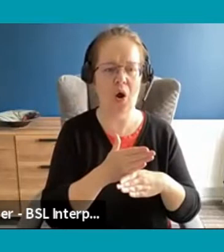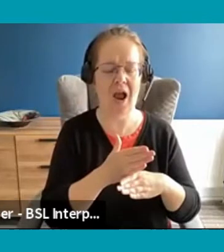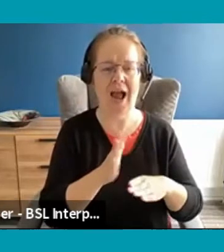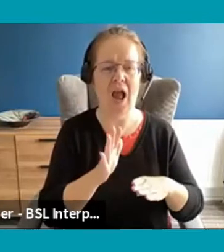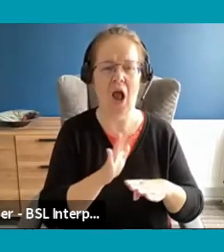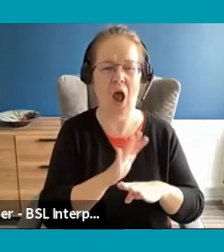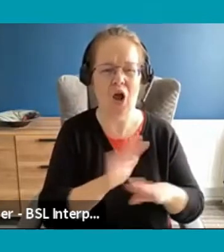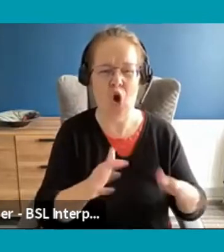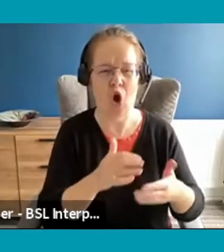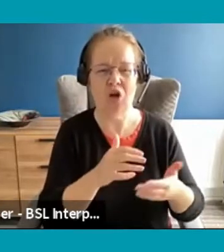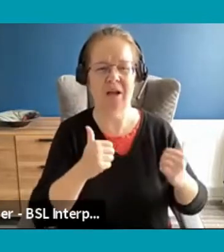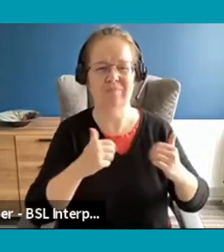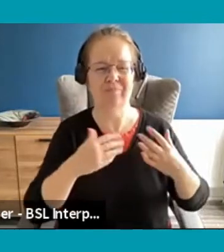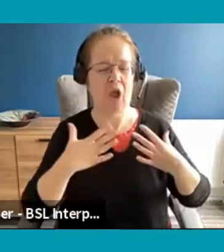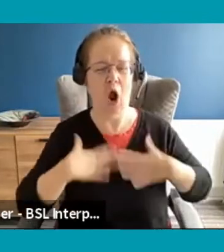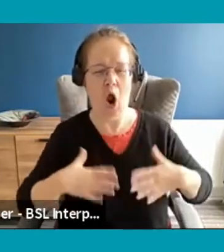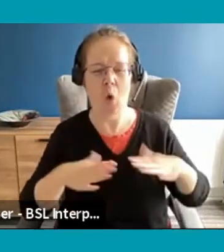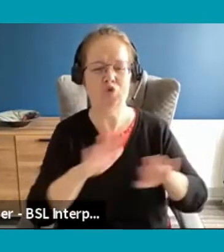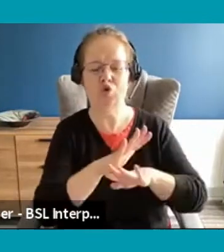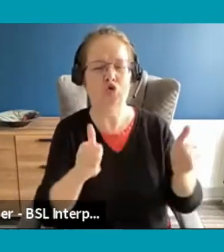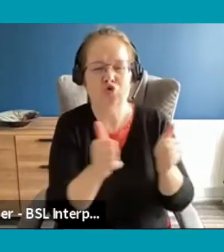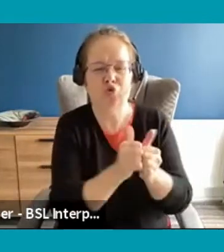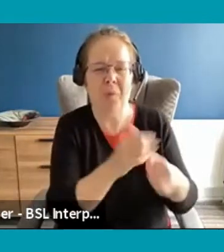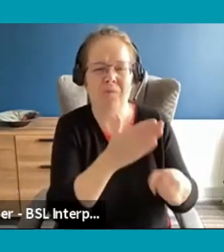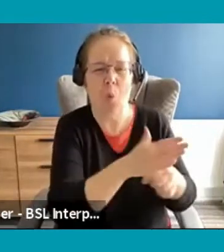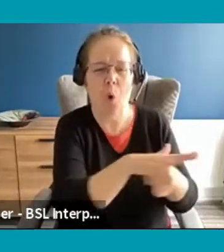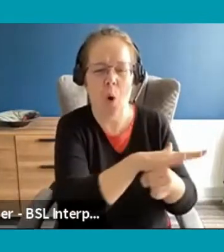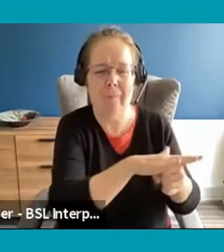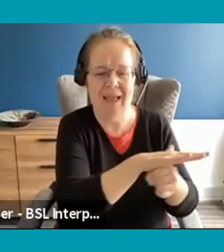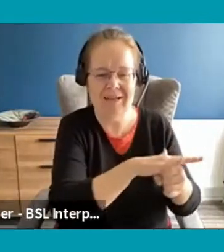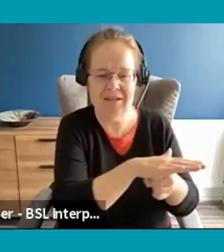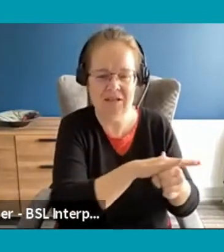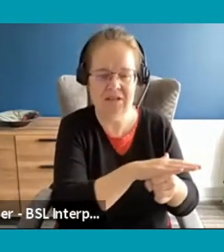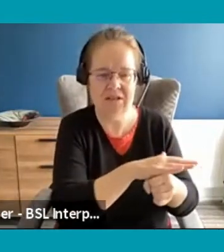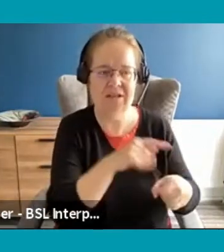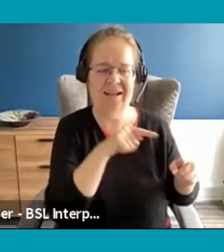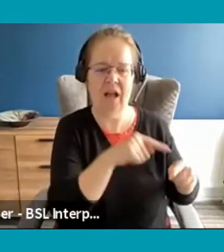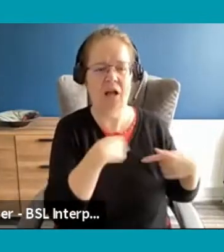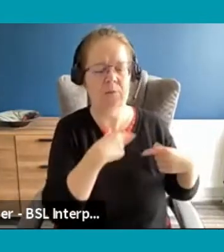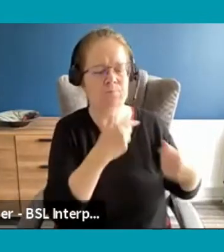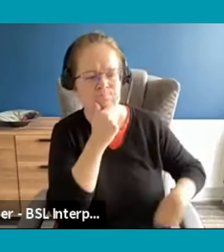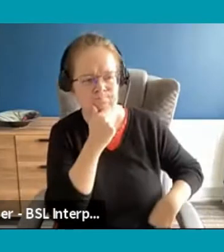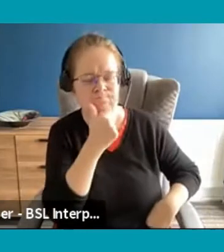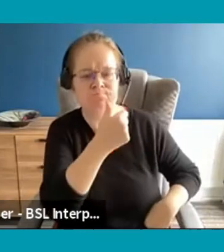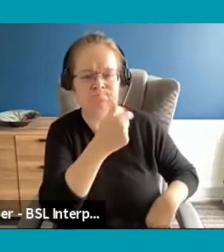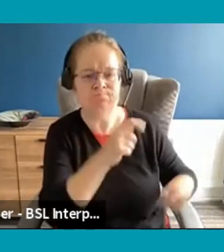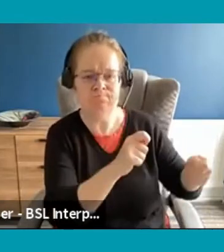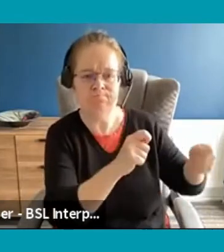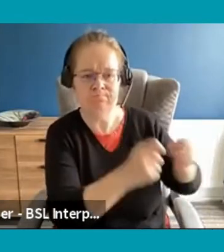for the workplace, shall we say. And we made a an accommodation with him and said, you know, please wear something.